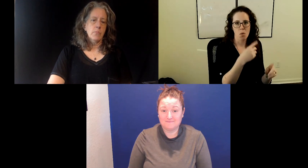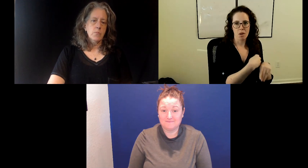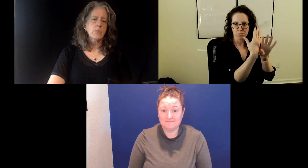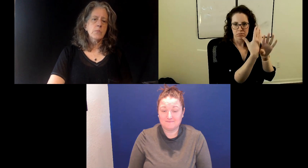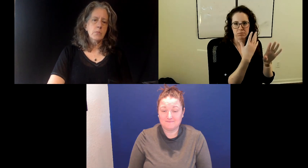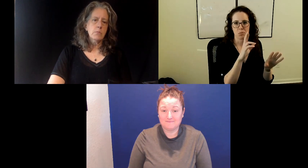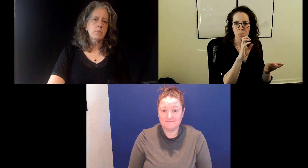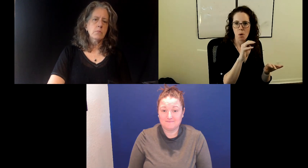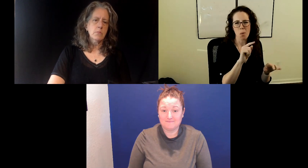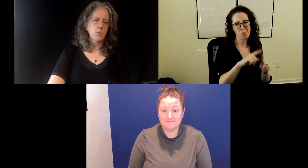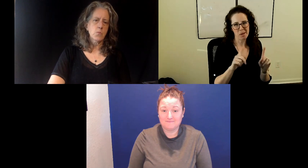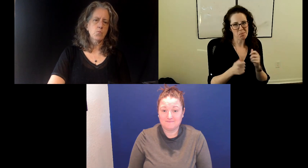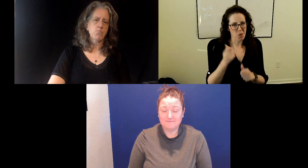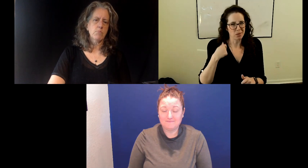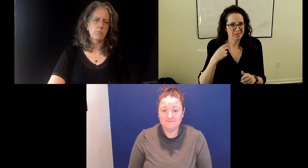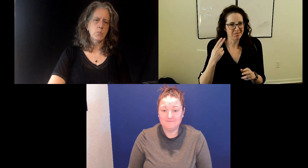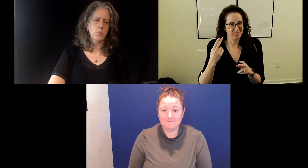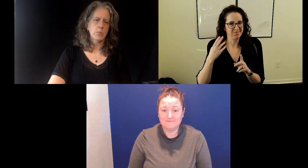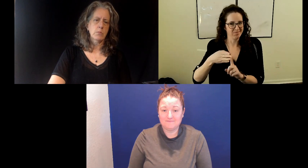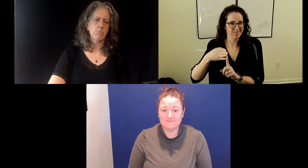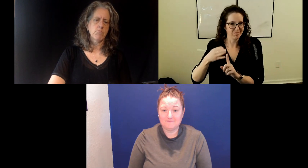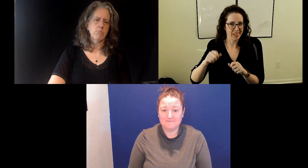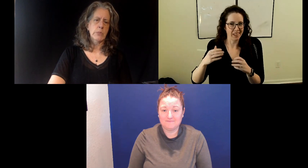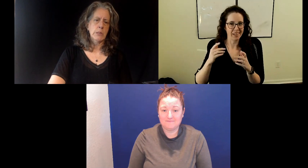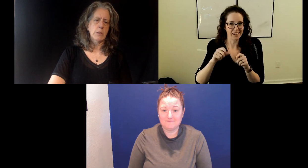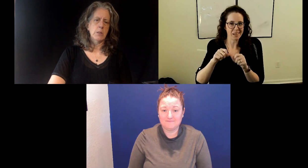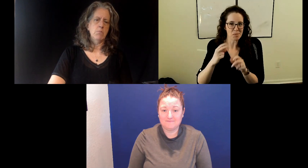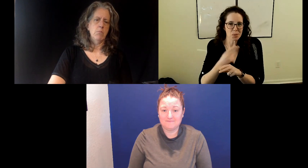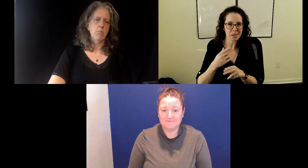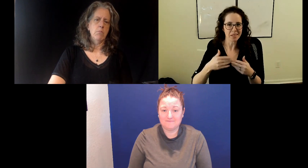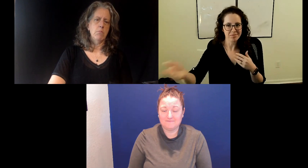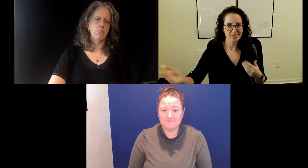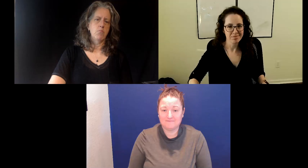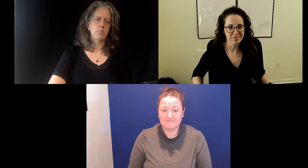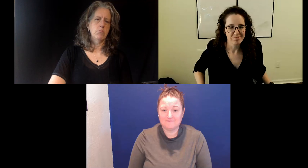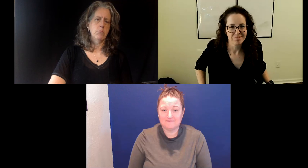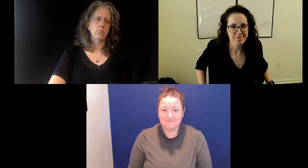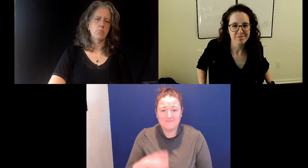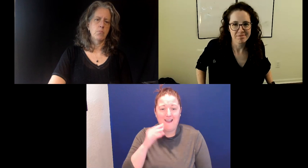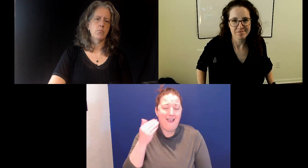are a few things that we may only use remote but there are other things that i think we continue to